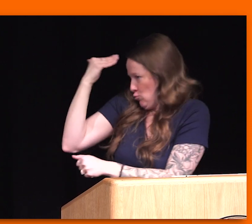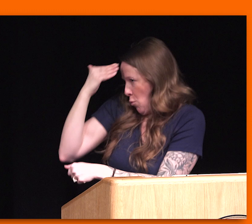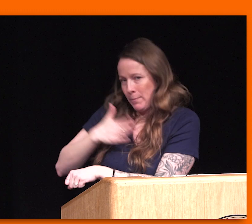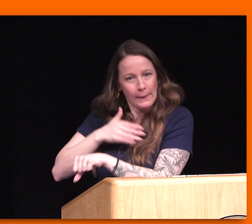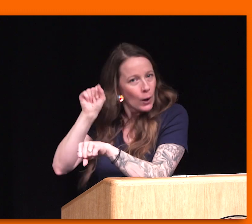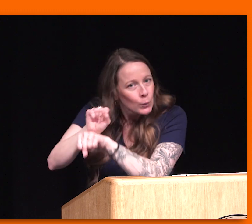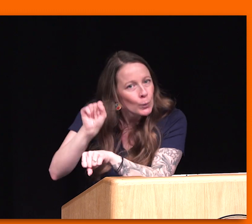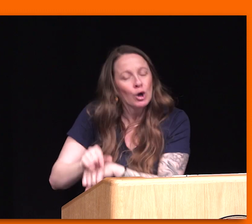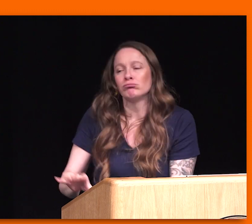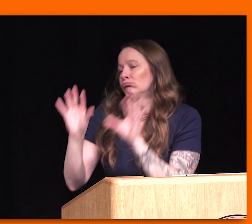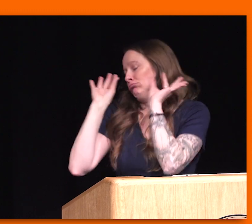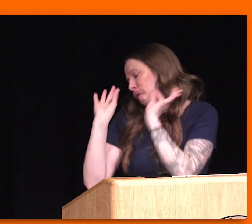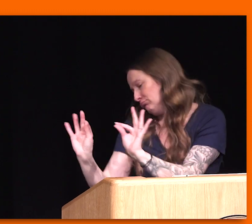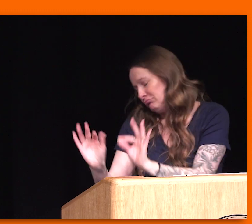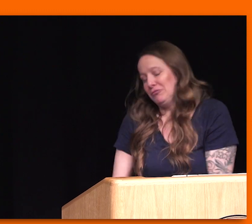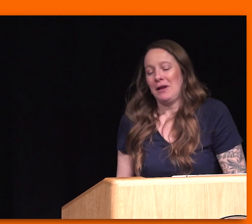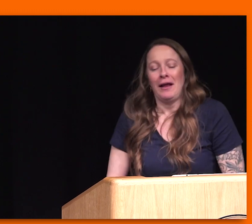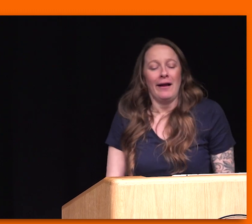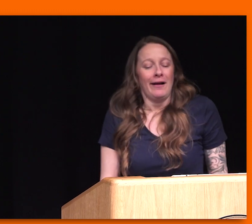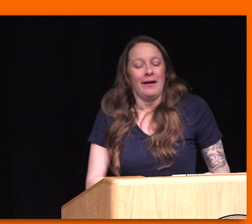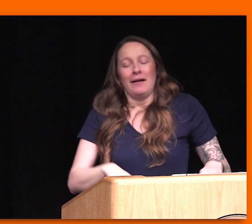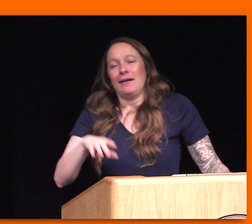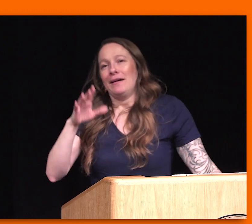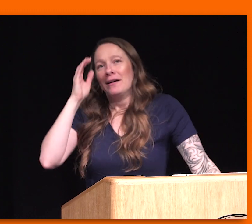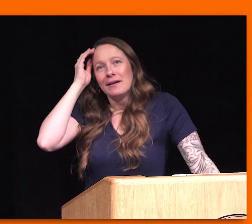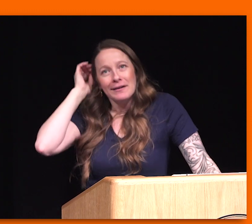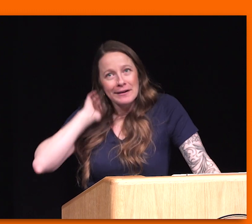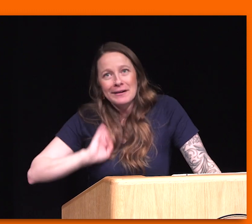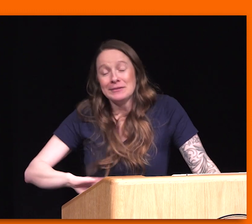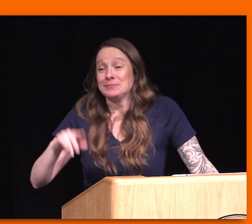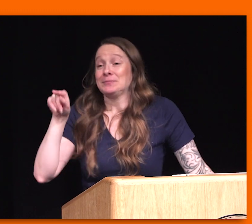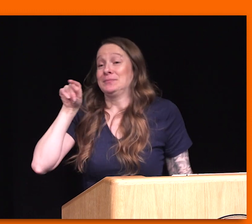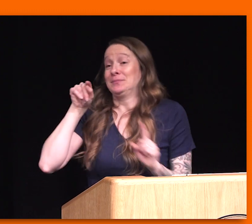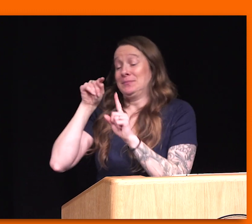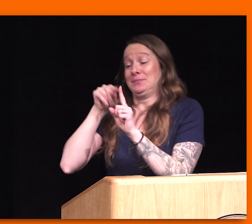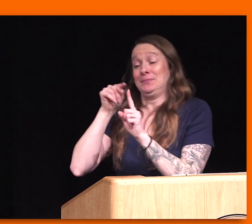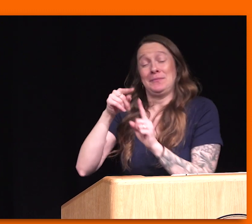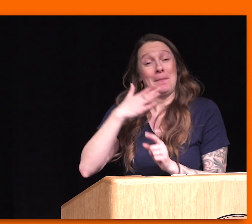So, we already had a relationship, they knew my work very well, and that helped me feel a lot more confident.